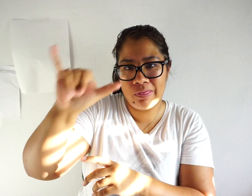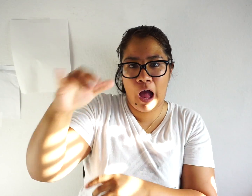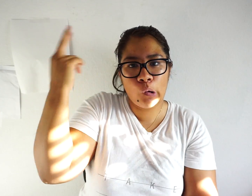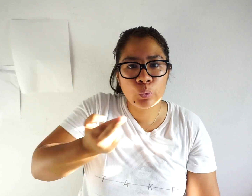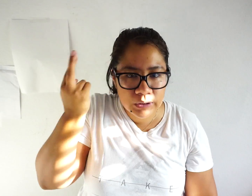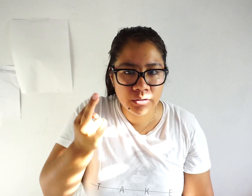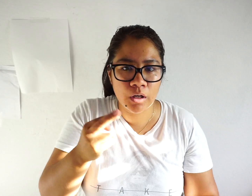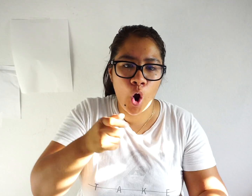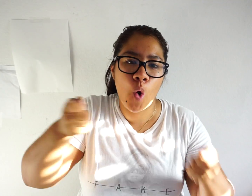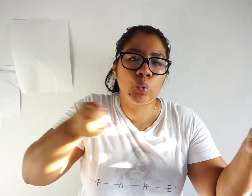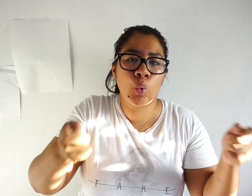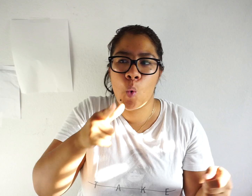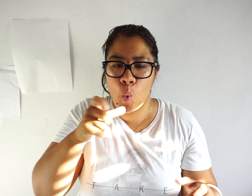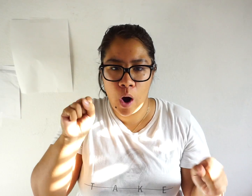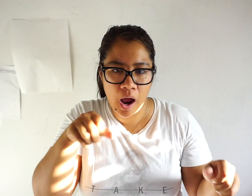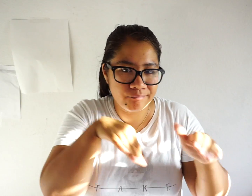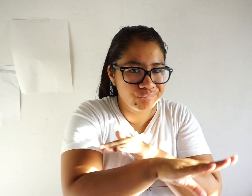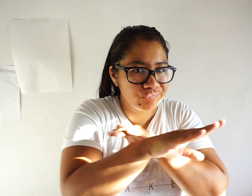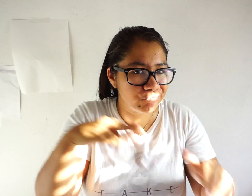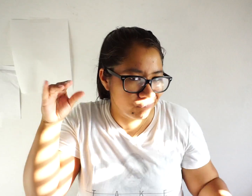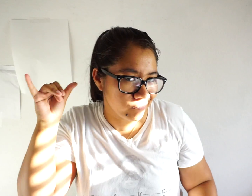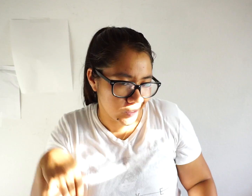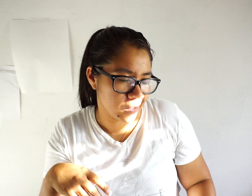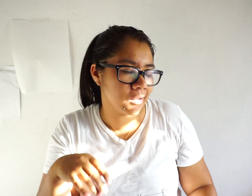For that reason which is to decide and control who can go in and out